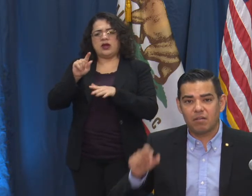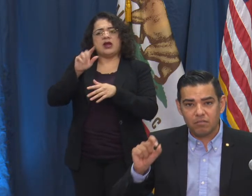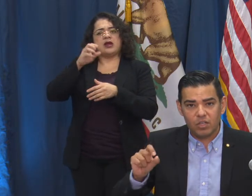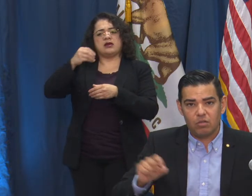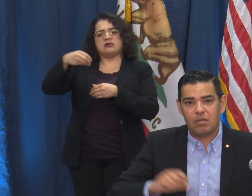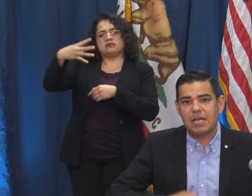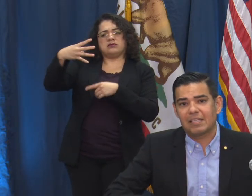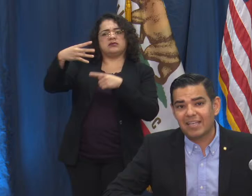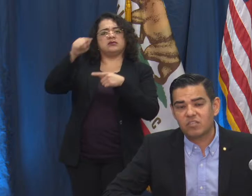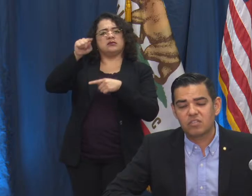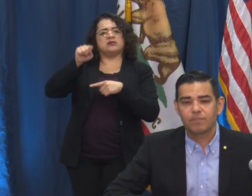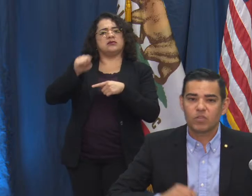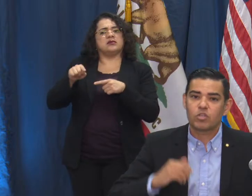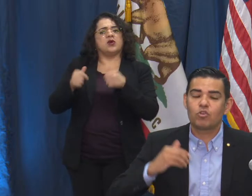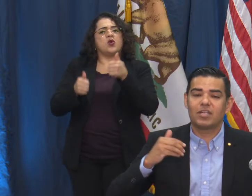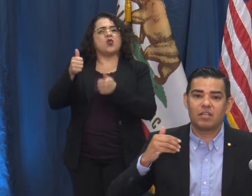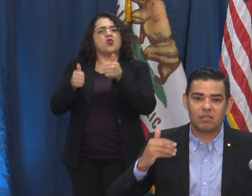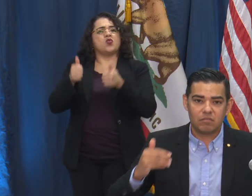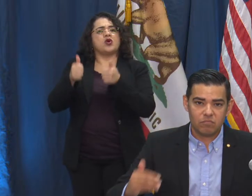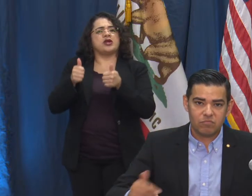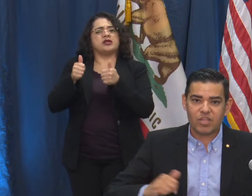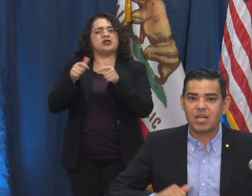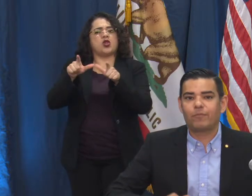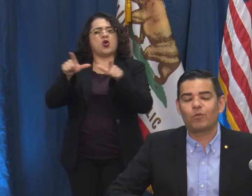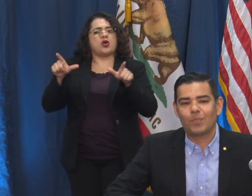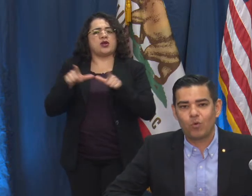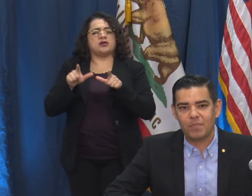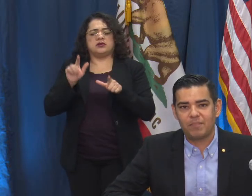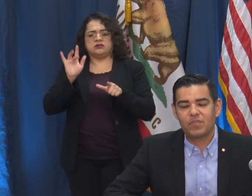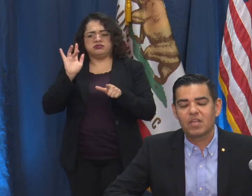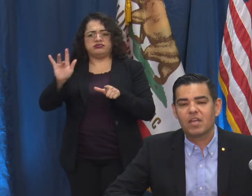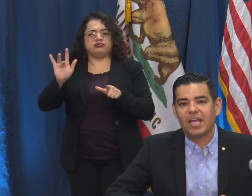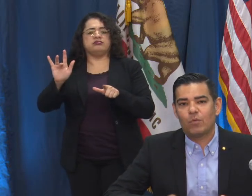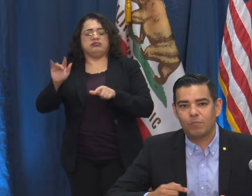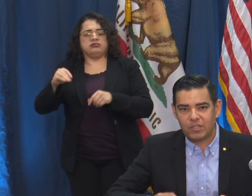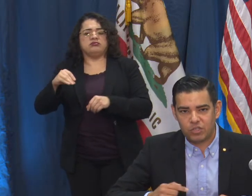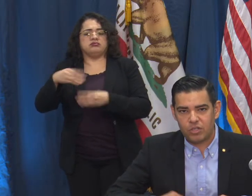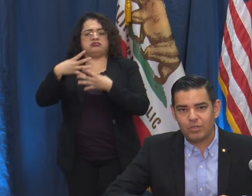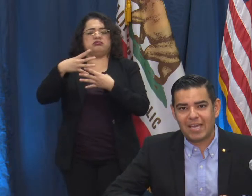little links, you can sign up for an appointment and we'll make sure you get